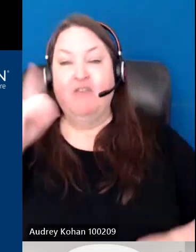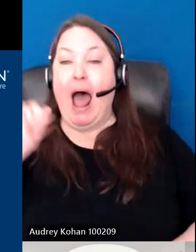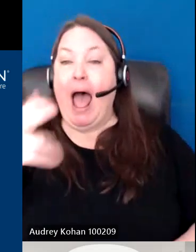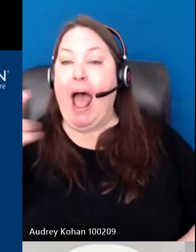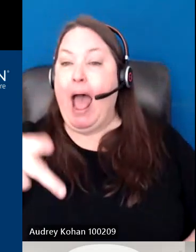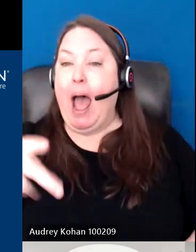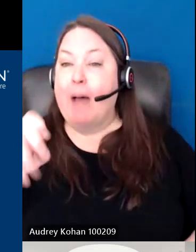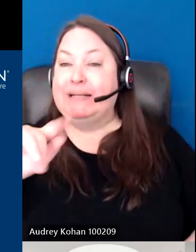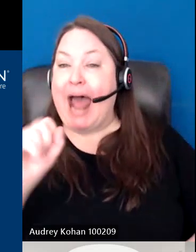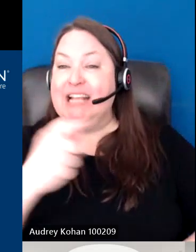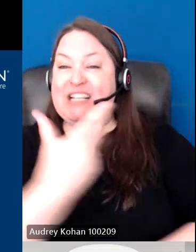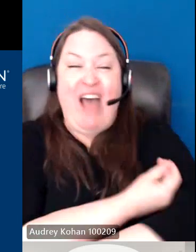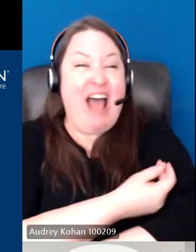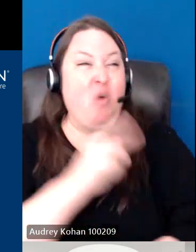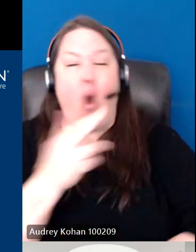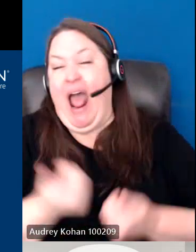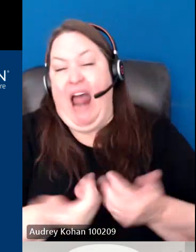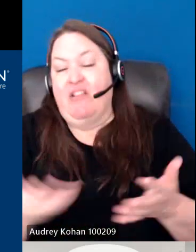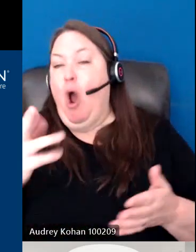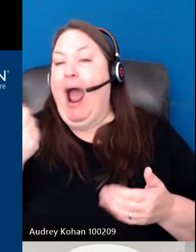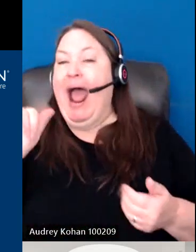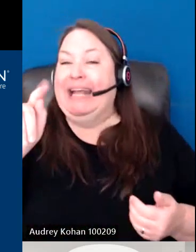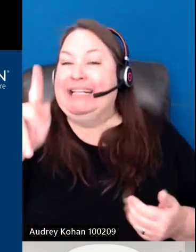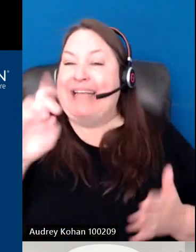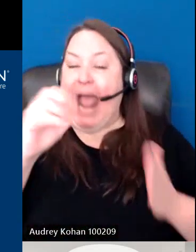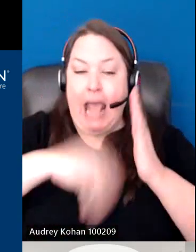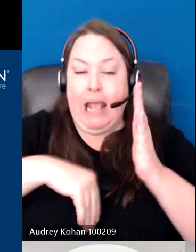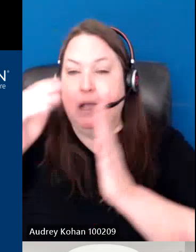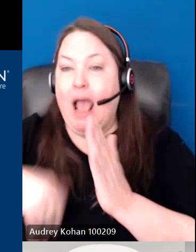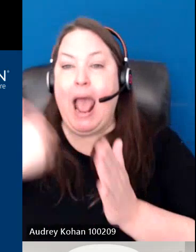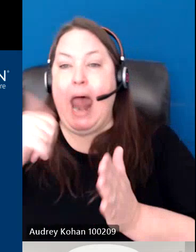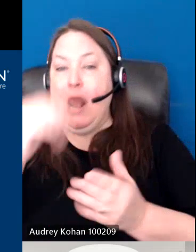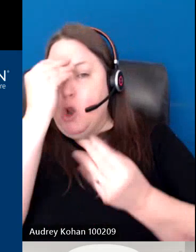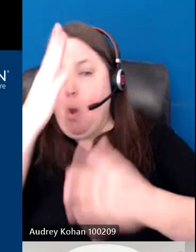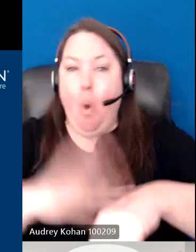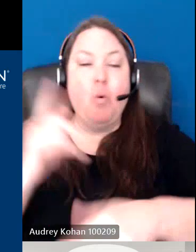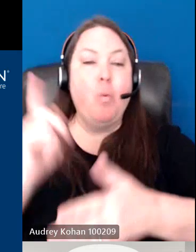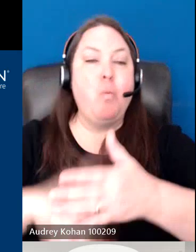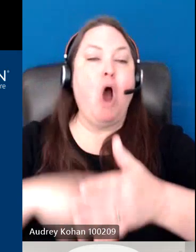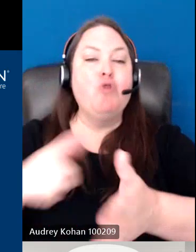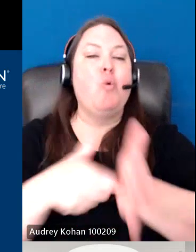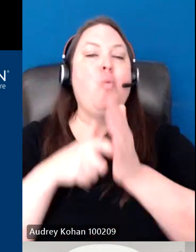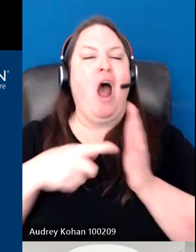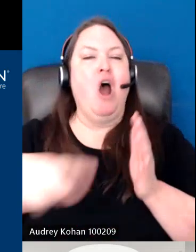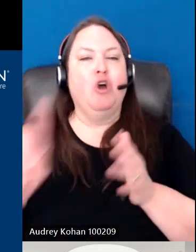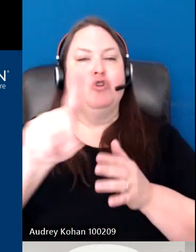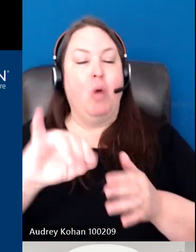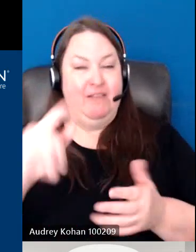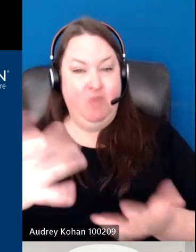then also any intake forms and notices of what you require people to do if you want a response